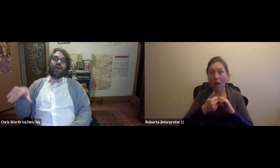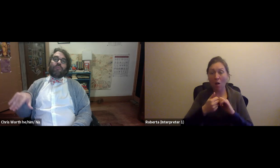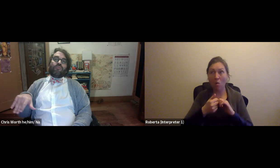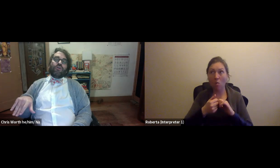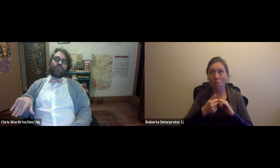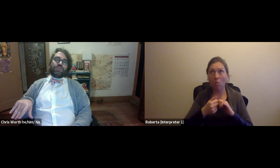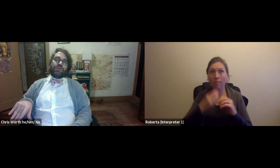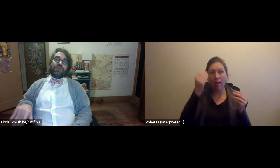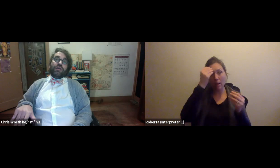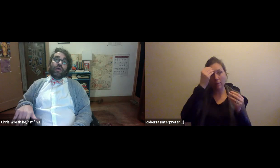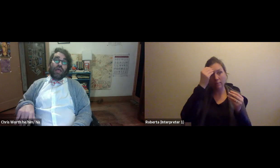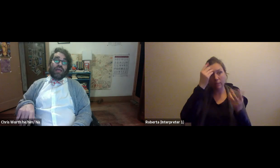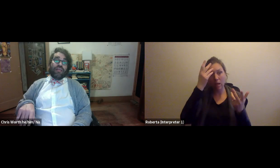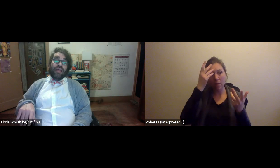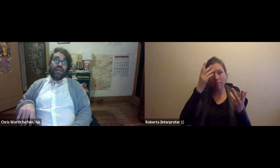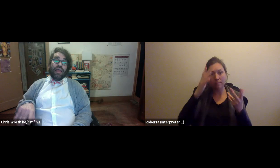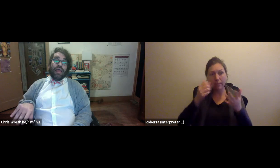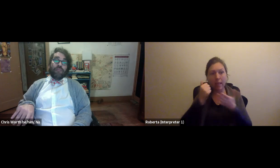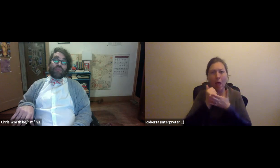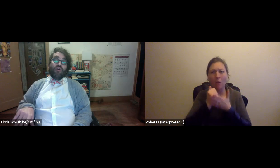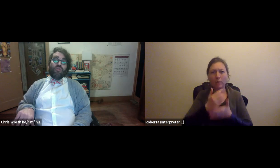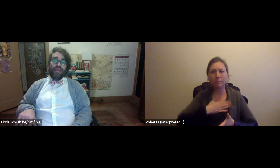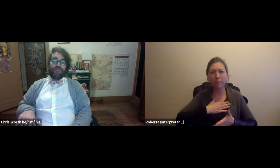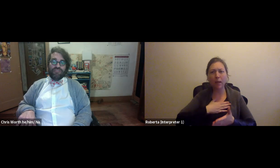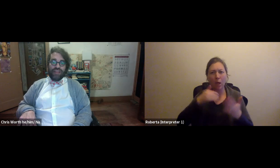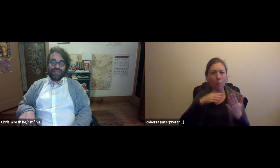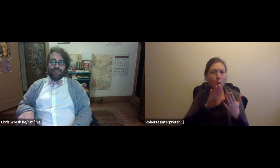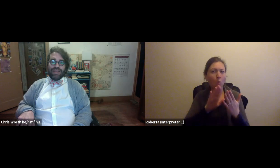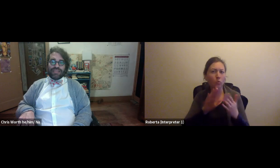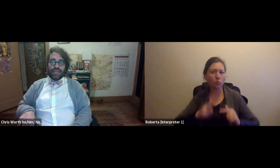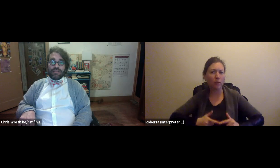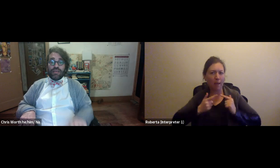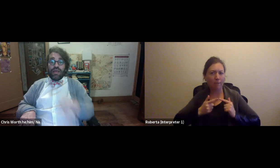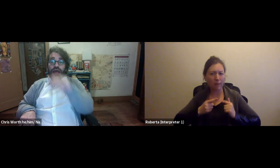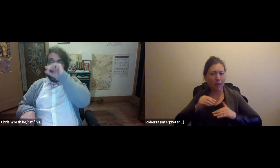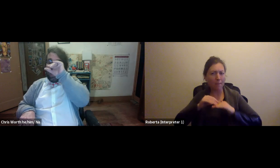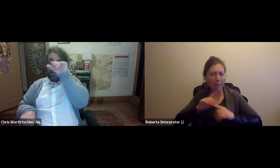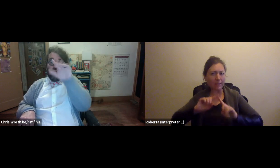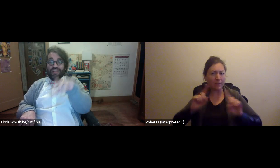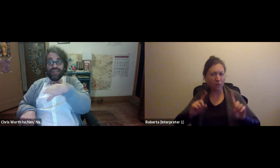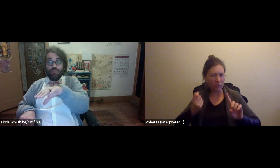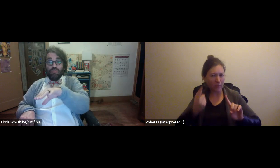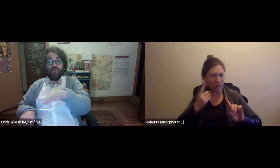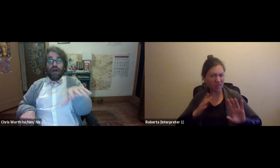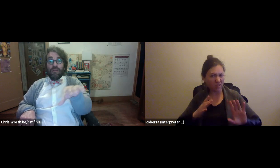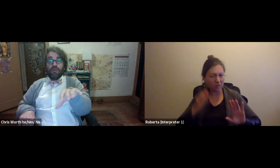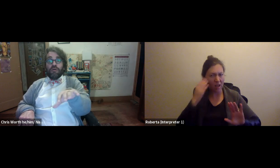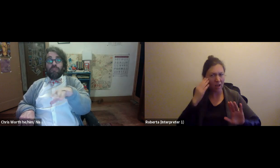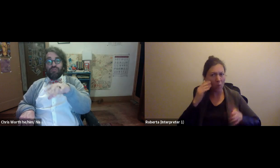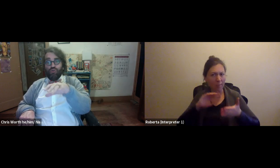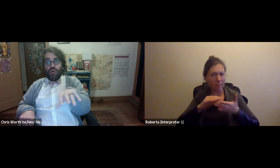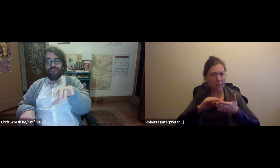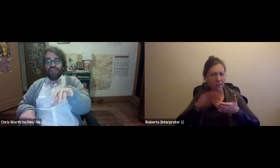approach makes all the difference. Does that make sense? I know that seems broad but too often,